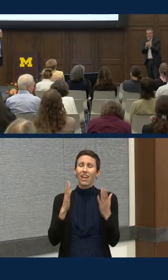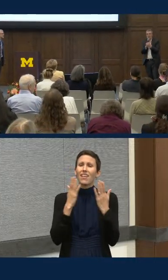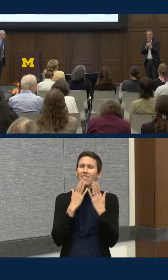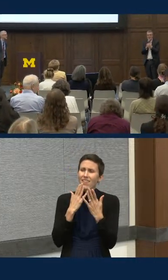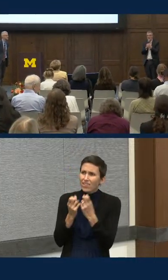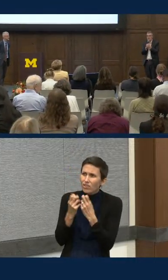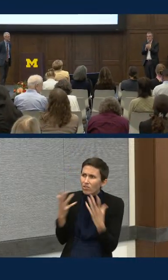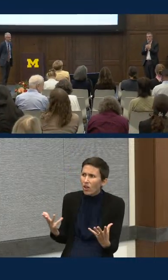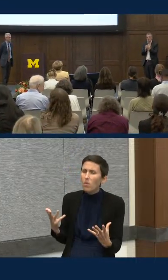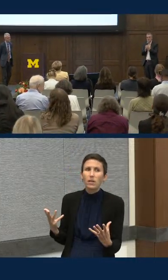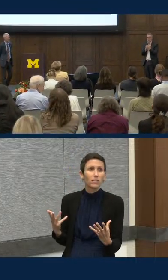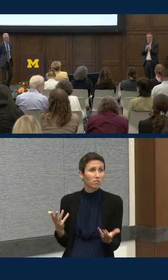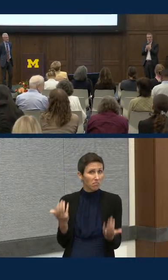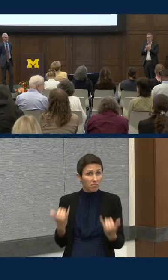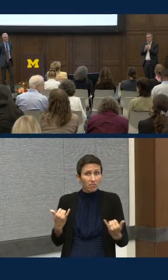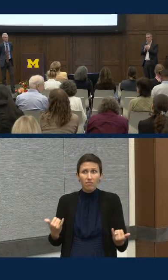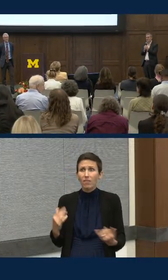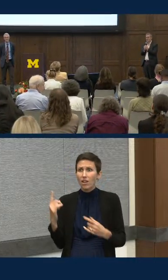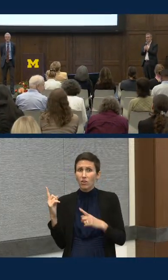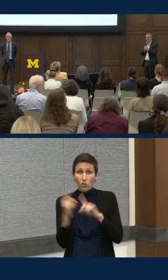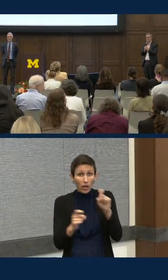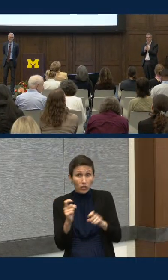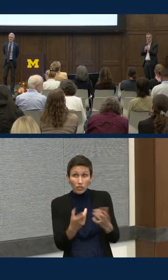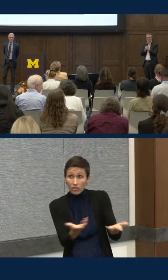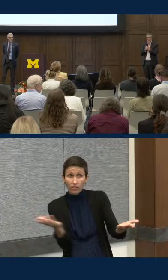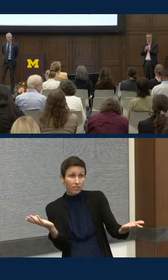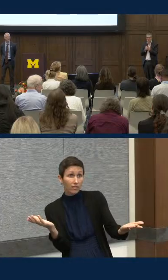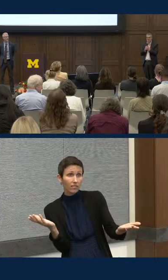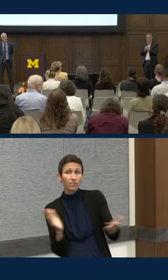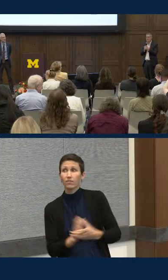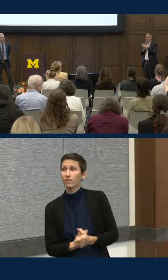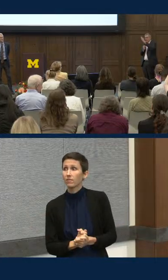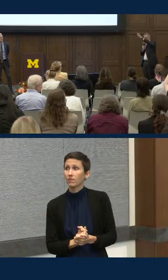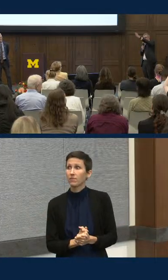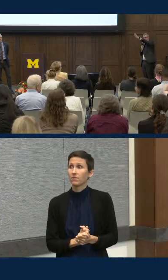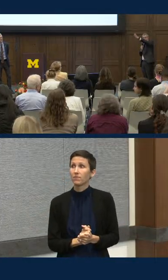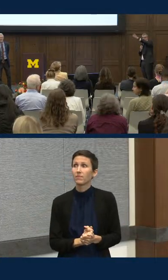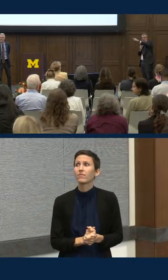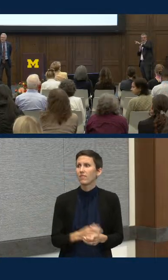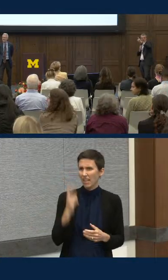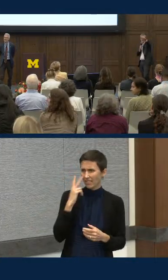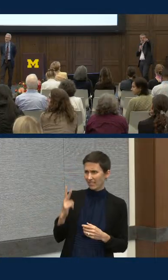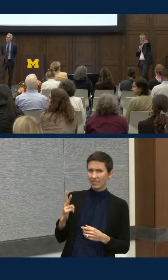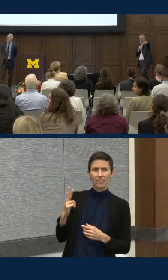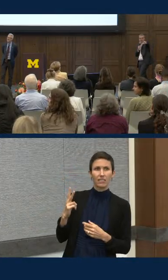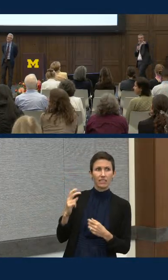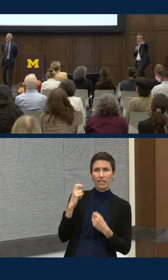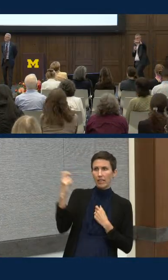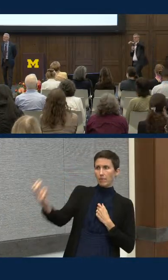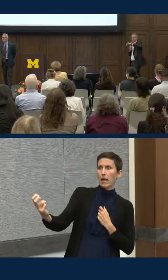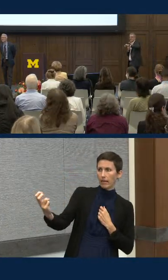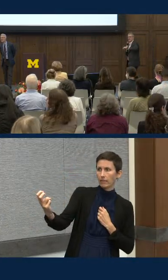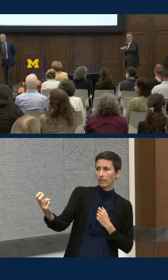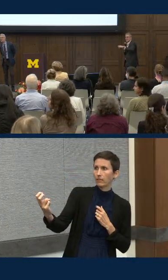questions for our lecturer. In the back and then in the front